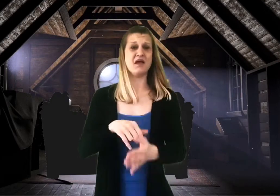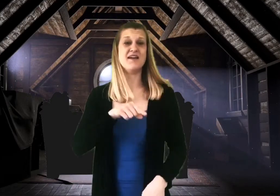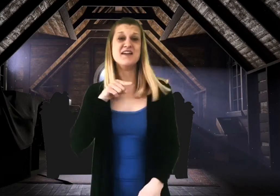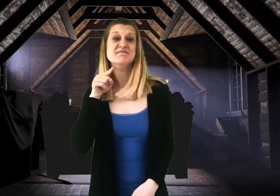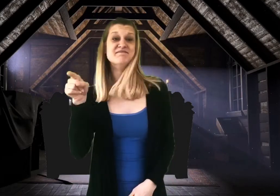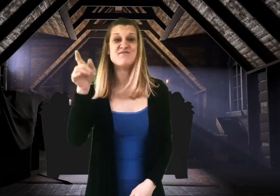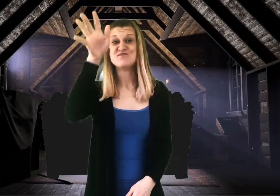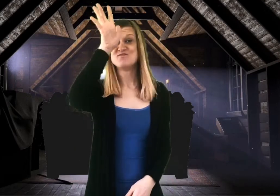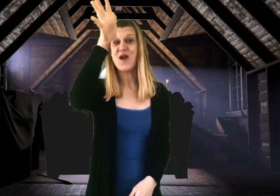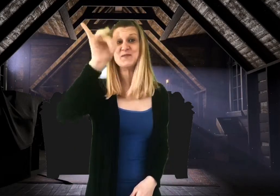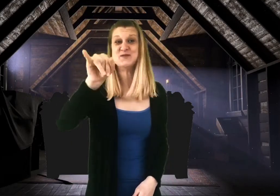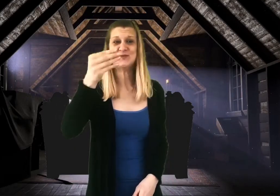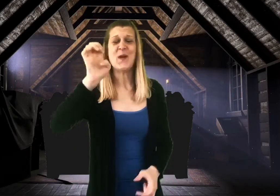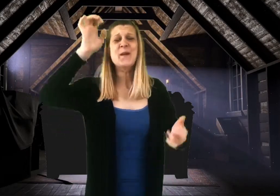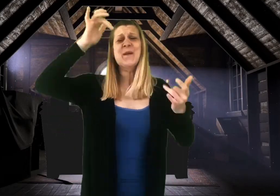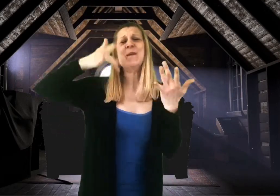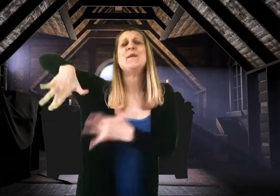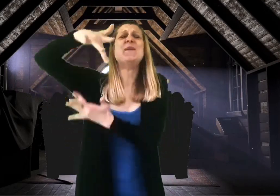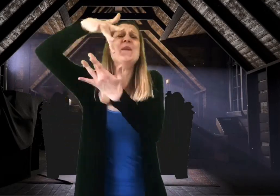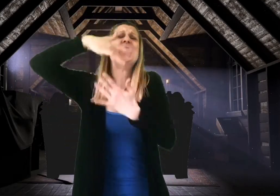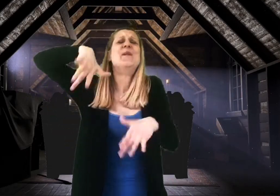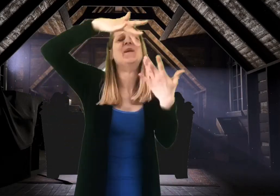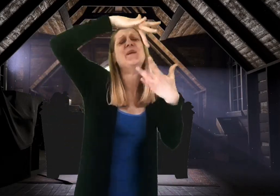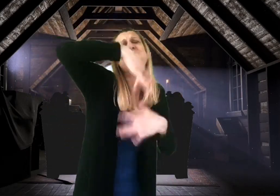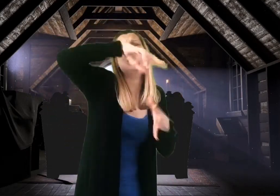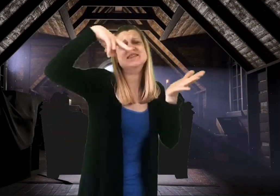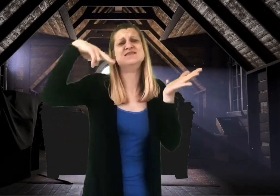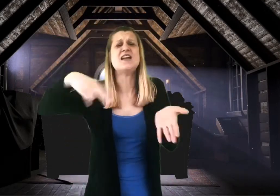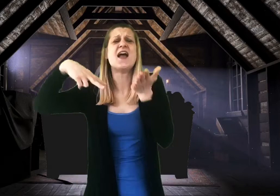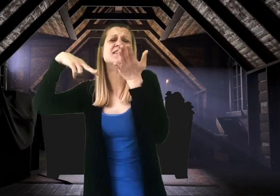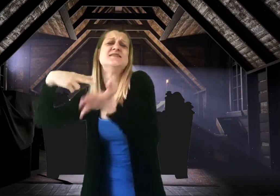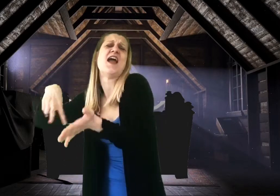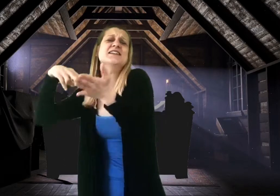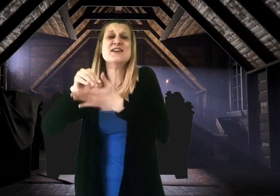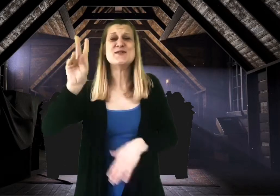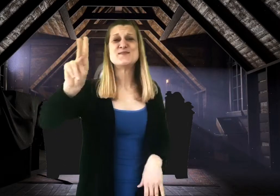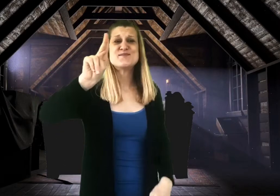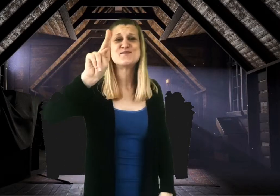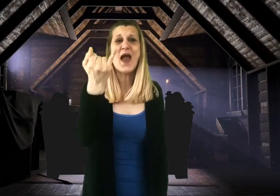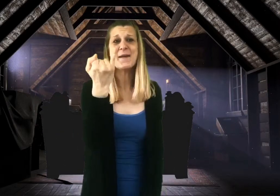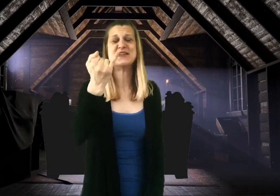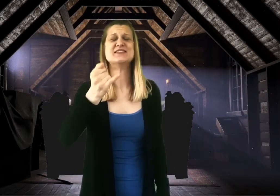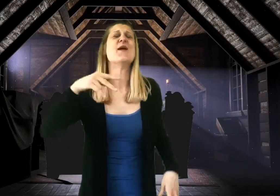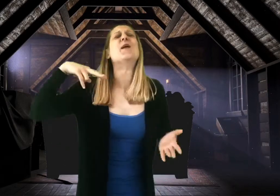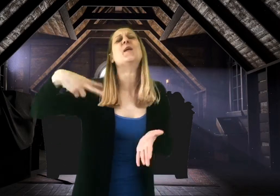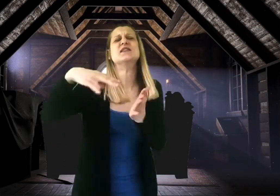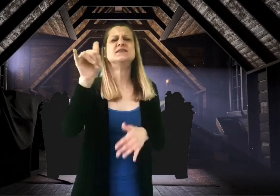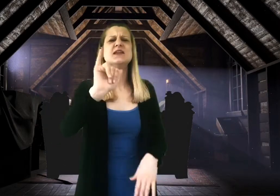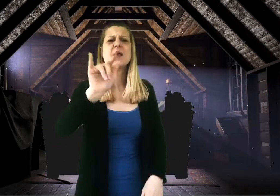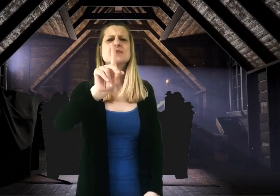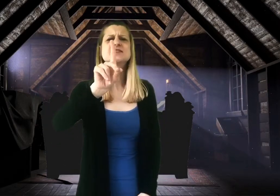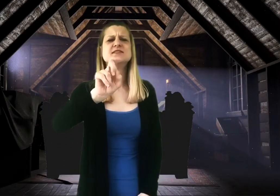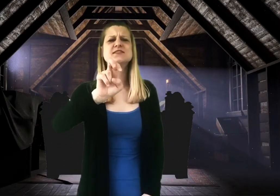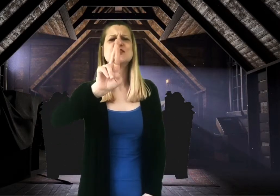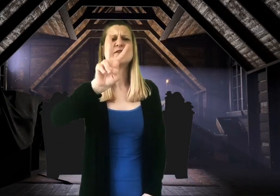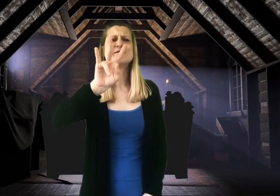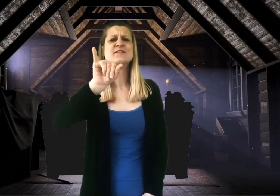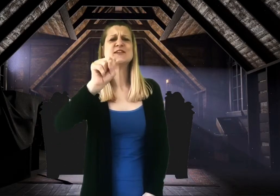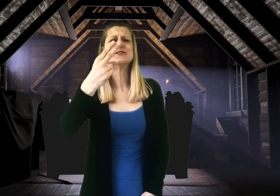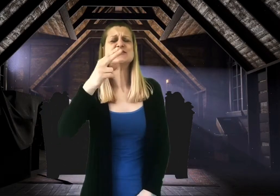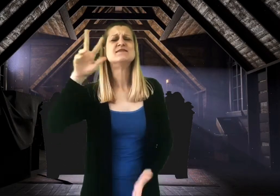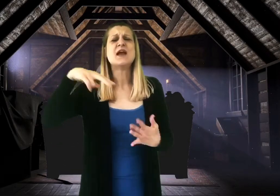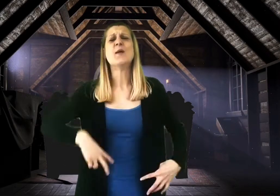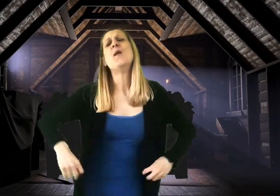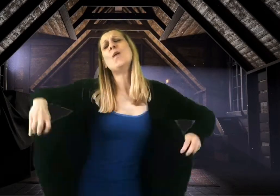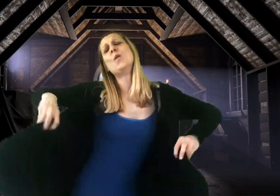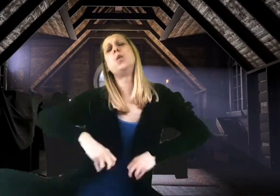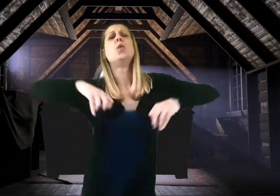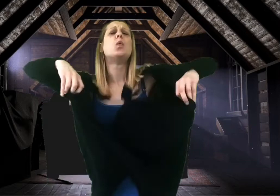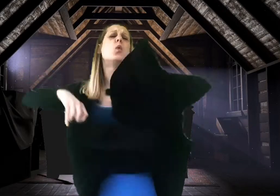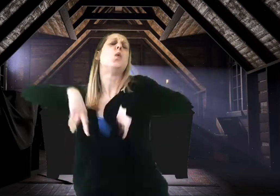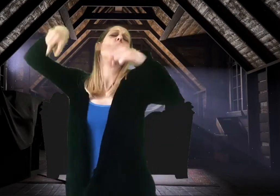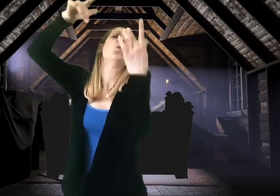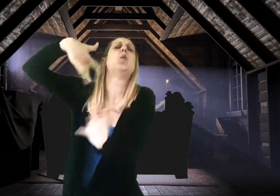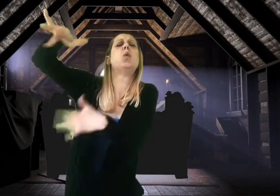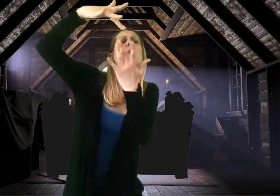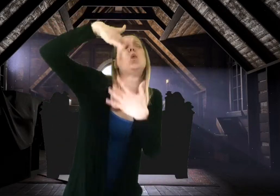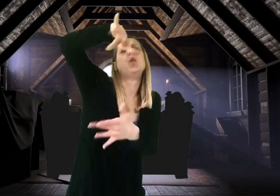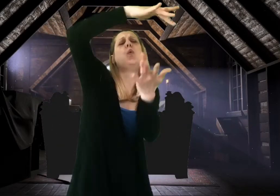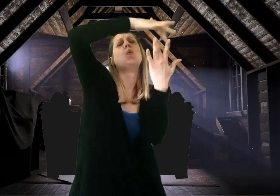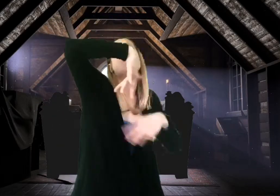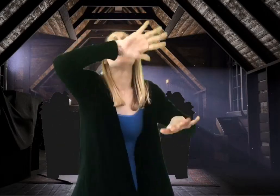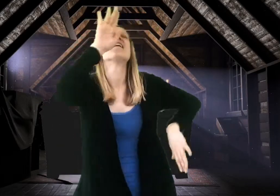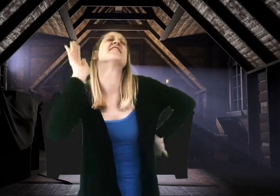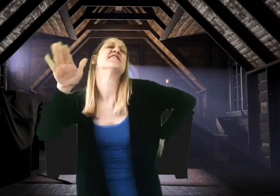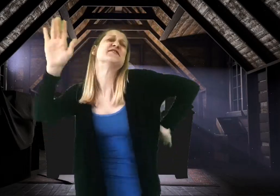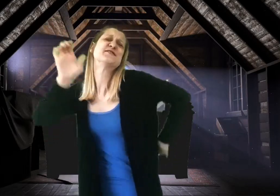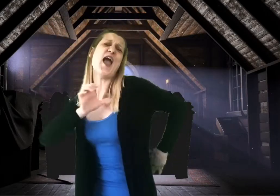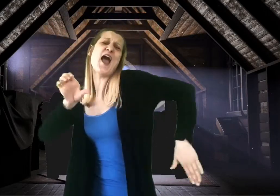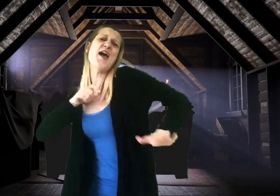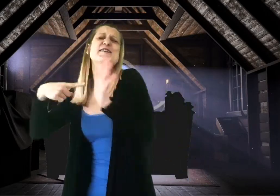Grandpa Joe, who was still dancing around the floor like a dervish in his striped pajamas, sang, "Charlieeee,